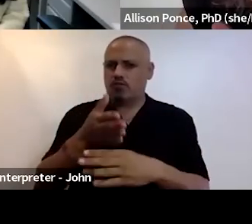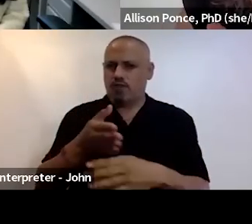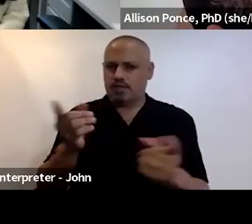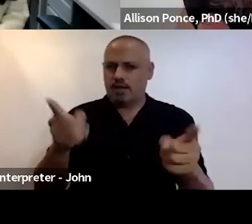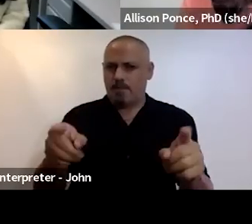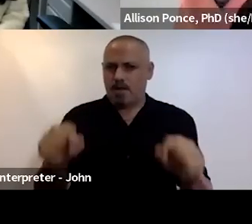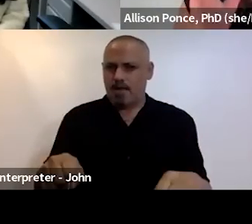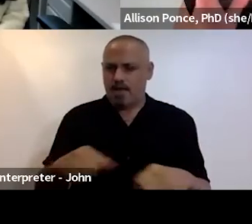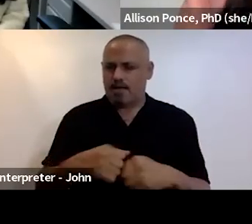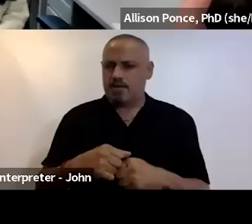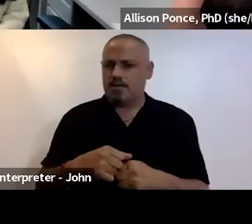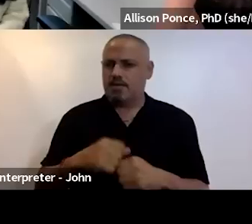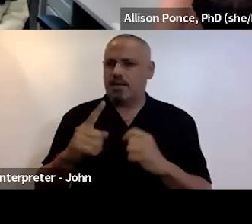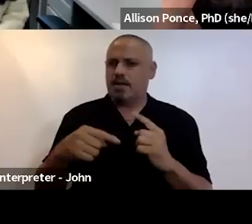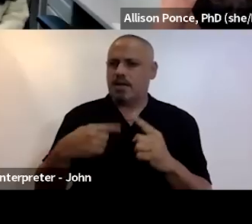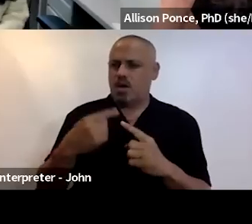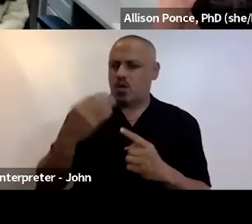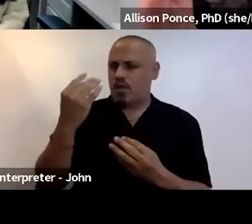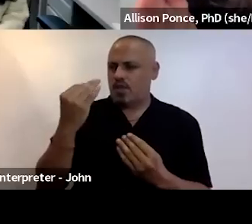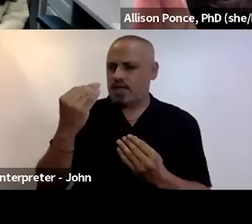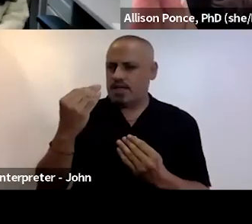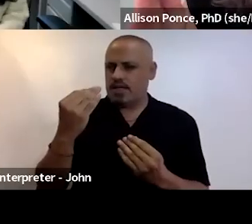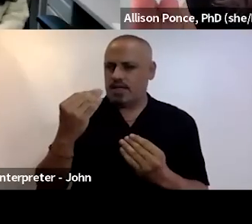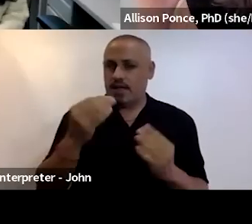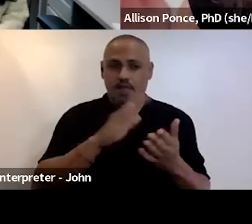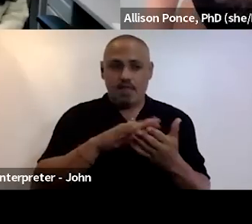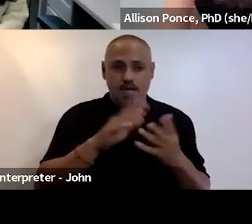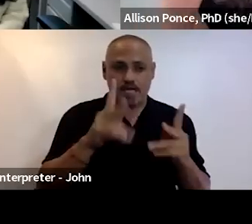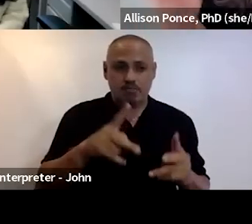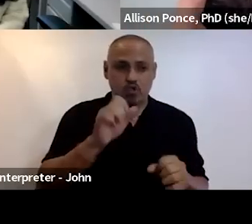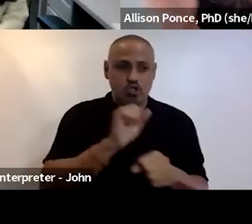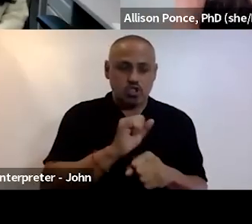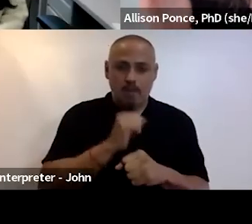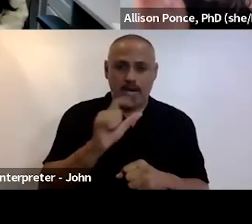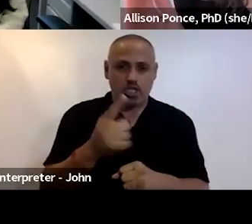around thinking that the maintenance guy's job isn't just to do maintenance,